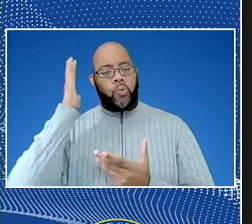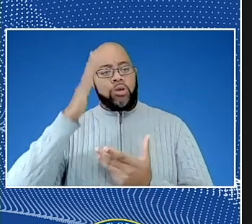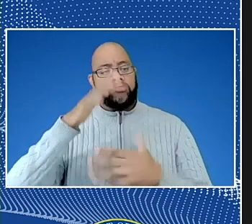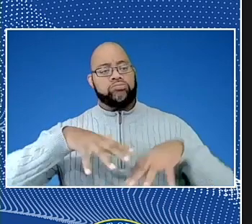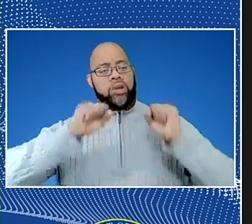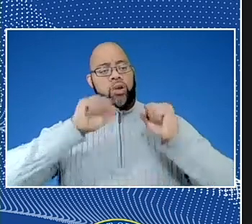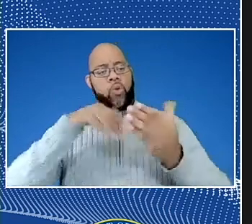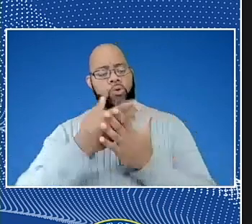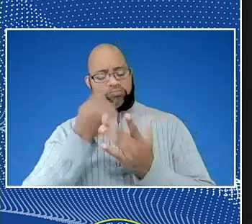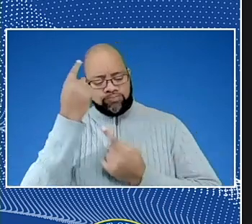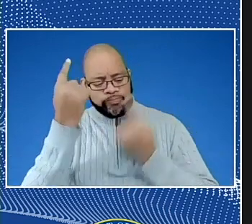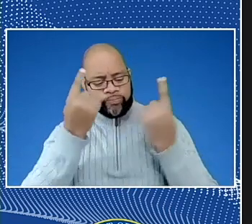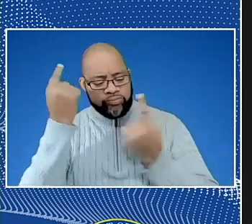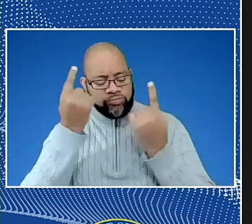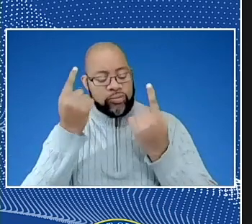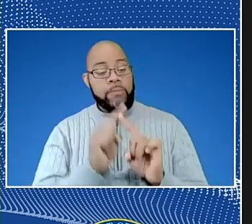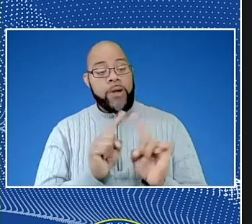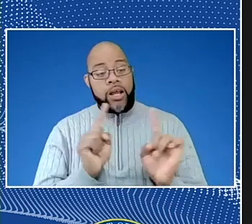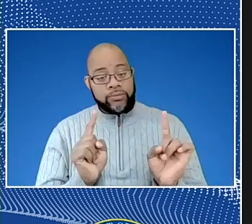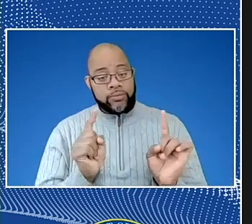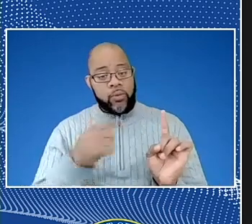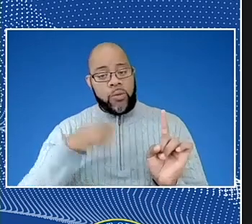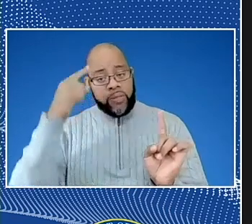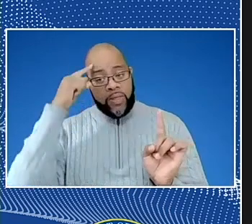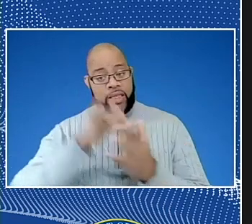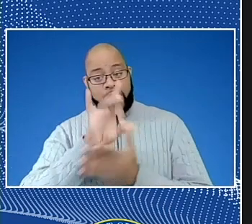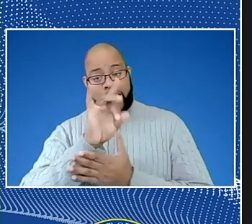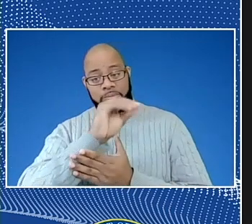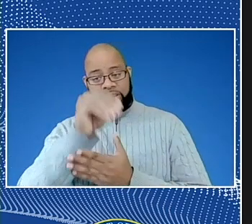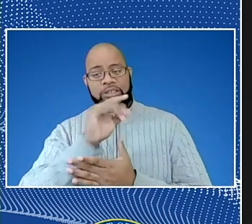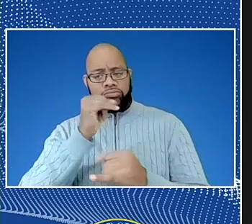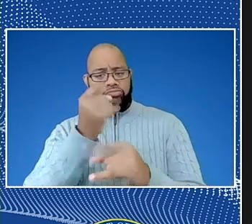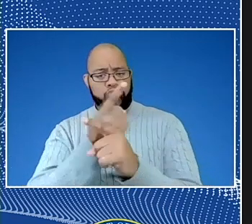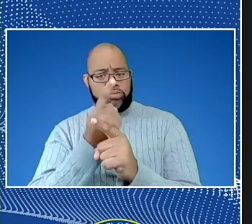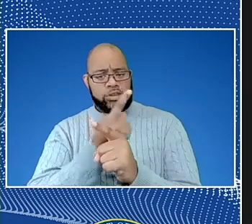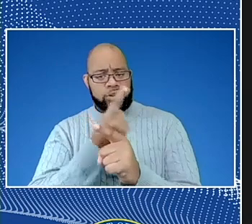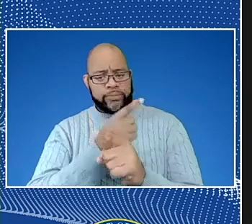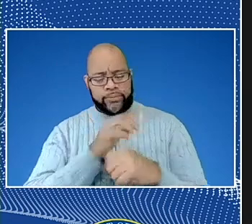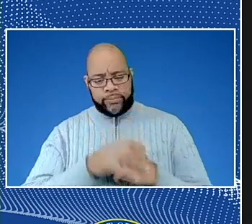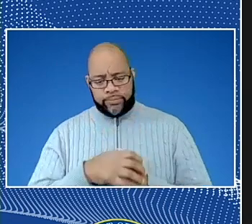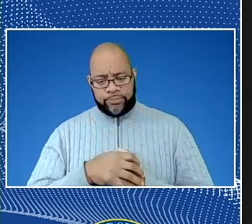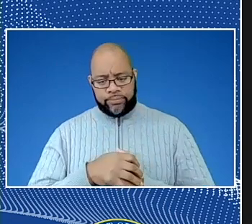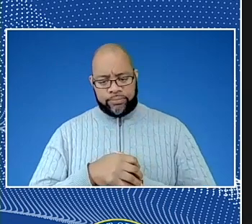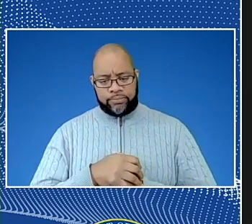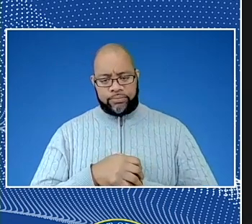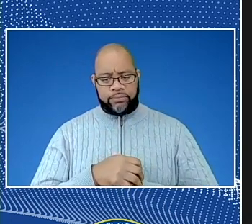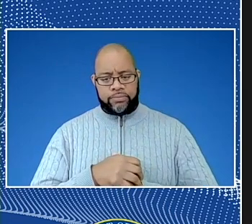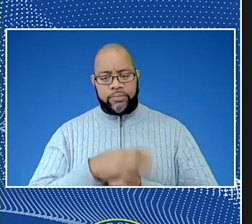consideration. However, we think 80% is appropriate. And that is the percentage at